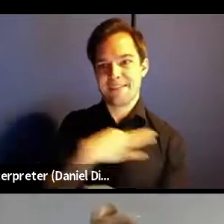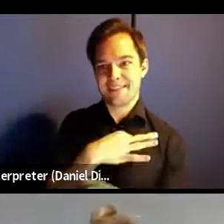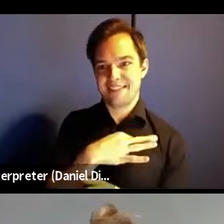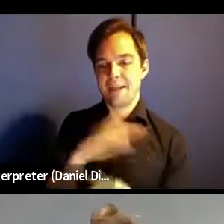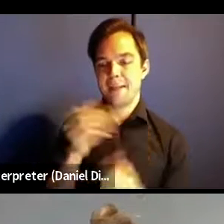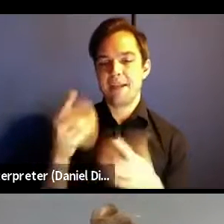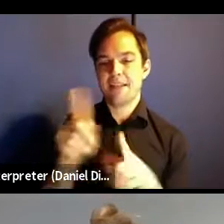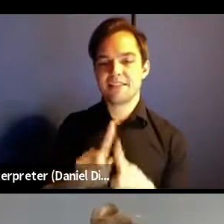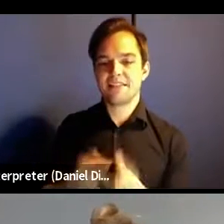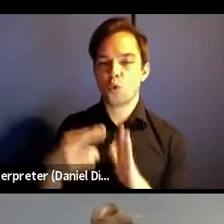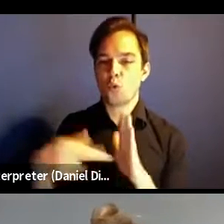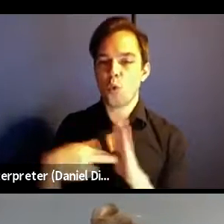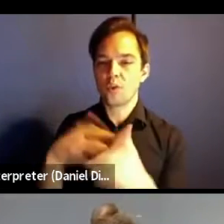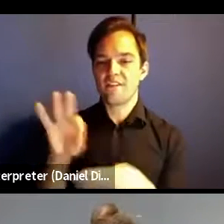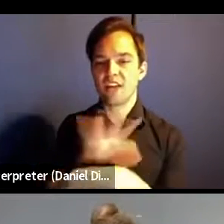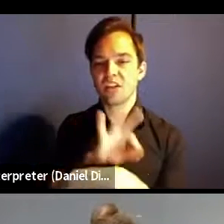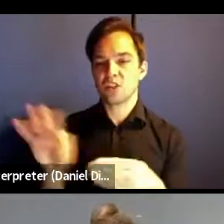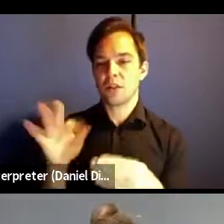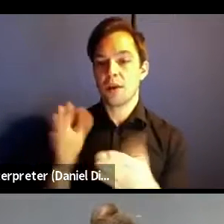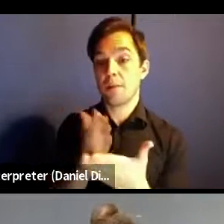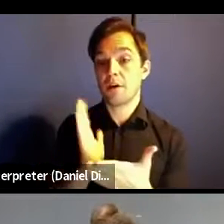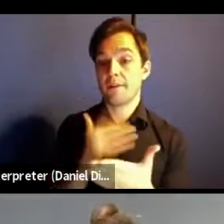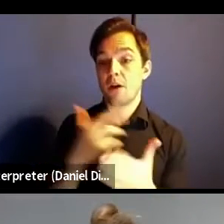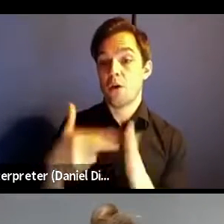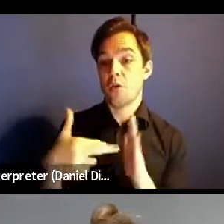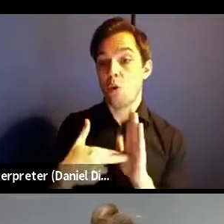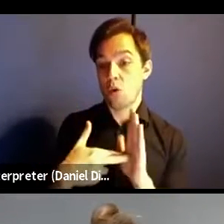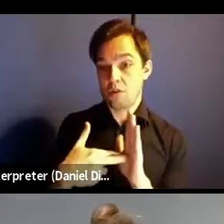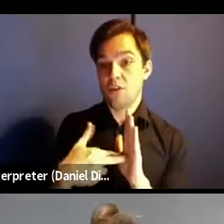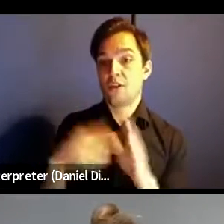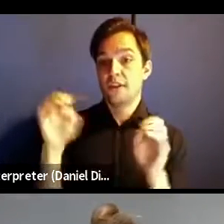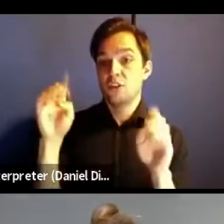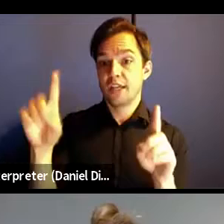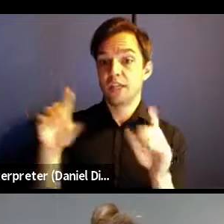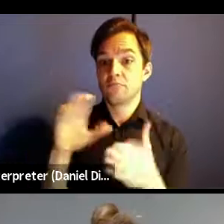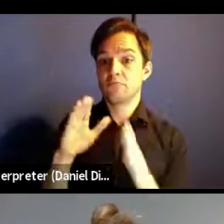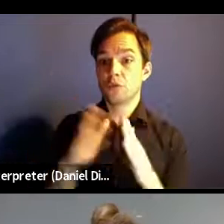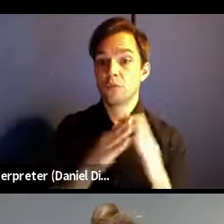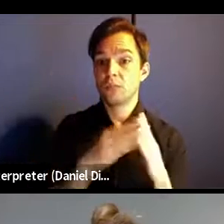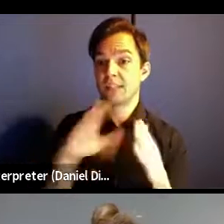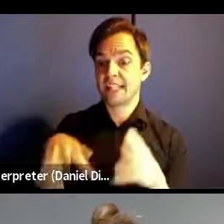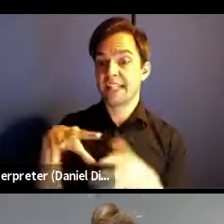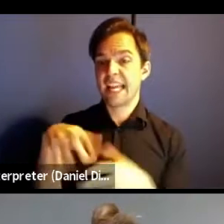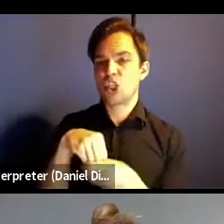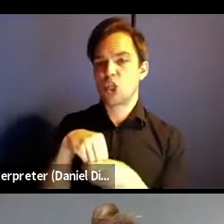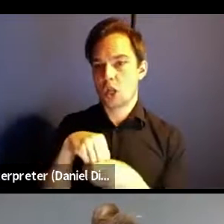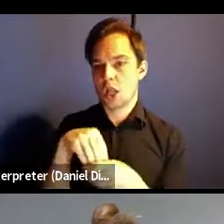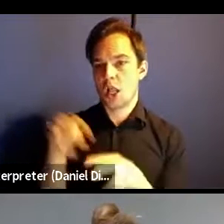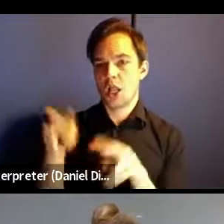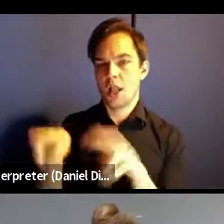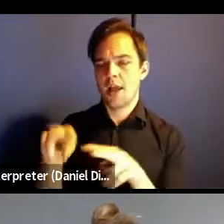And so part of our role as education communities is kind of internal looking and then disseminating and communicating